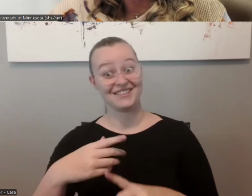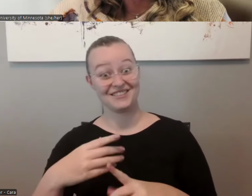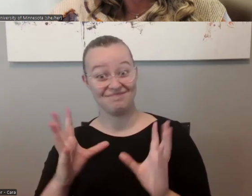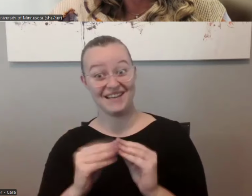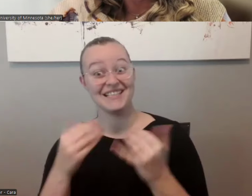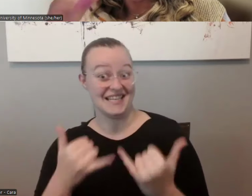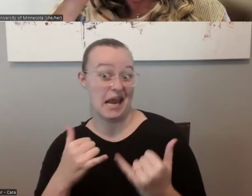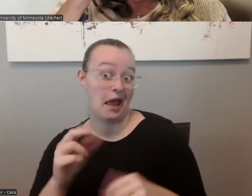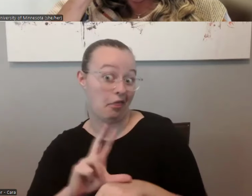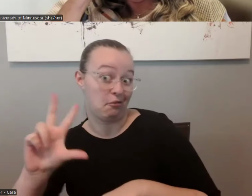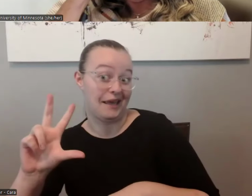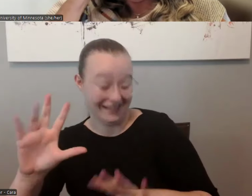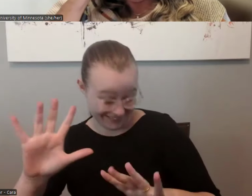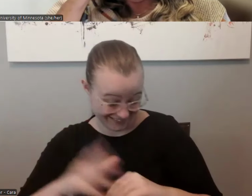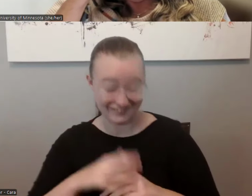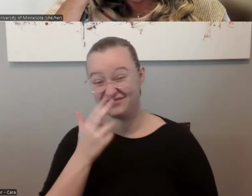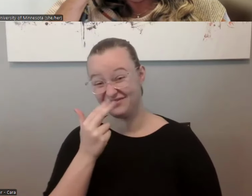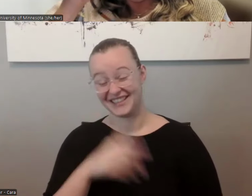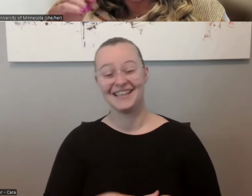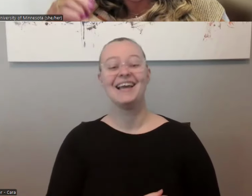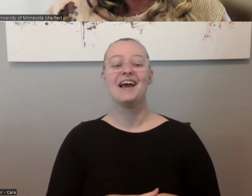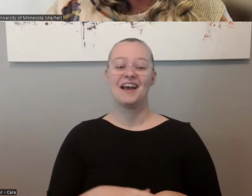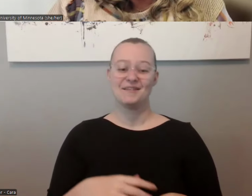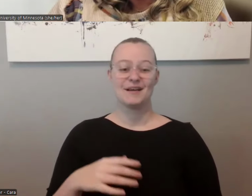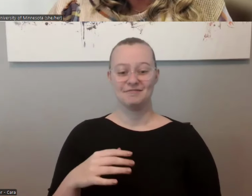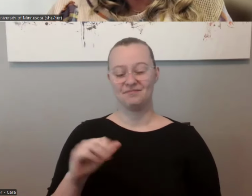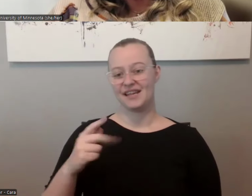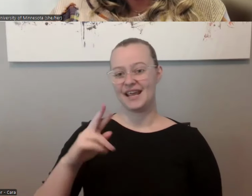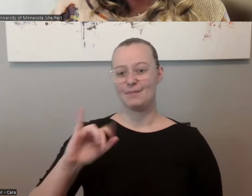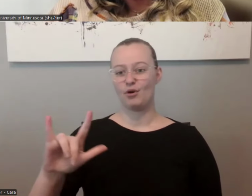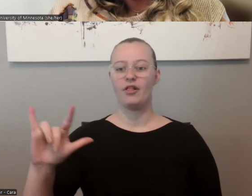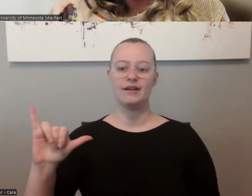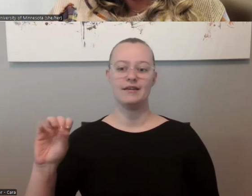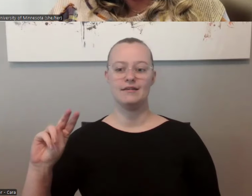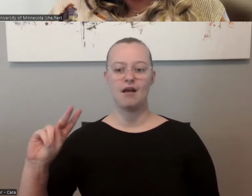Coincidentally, Camille Dobson and April Young from advancing States are going to join us to